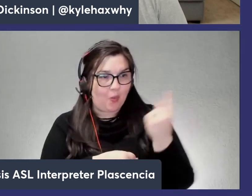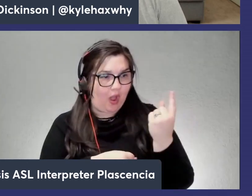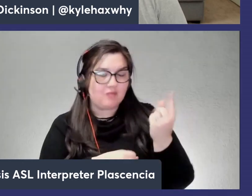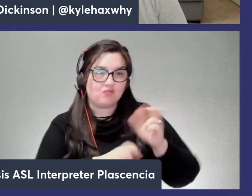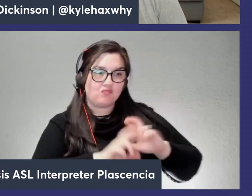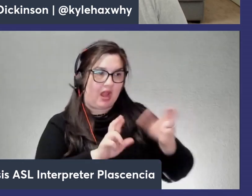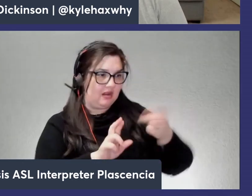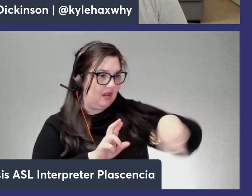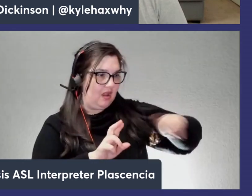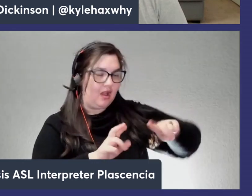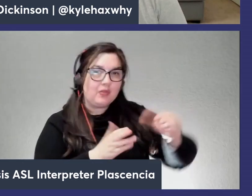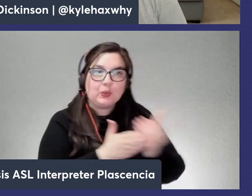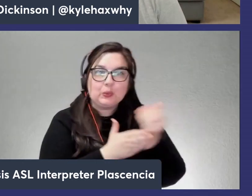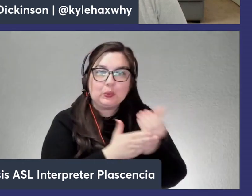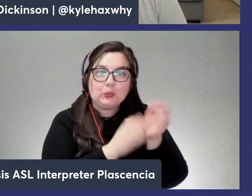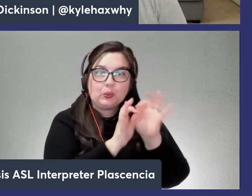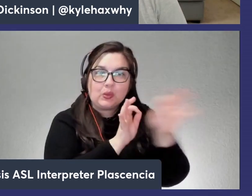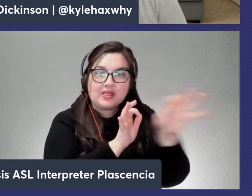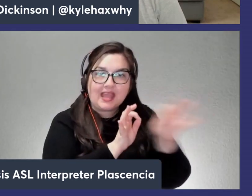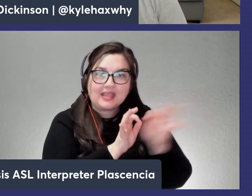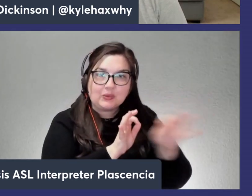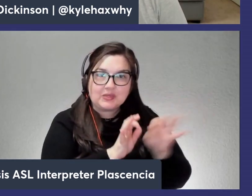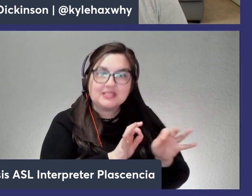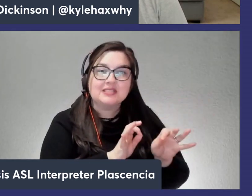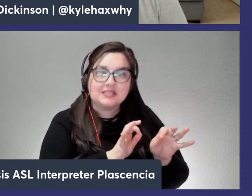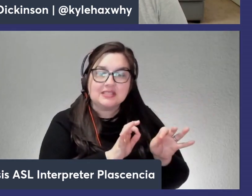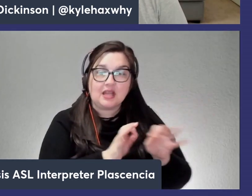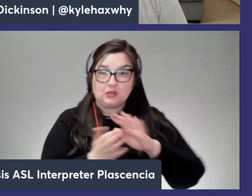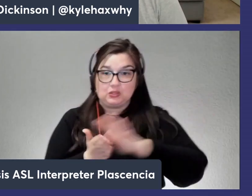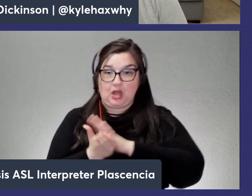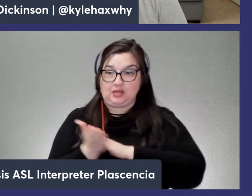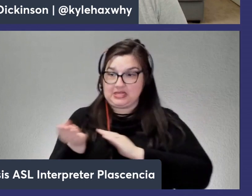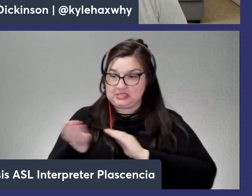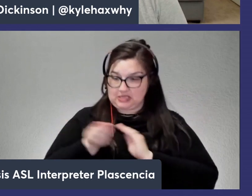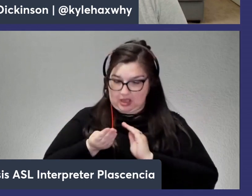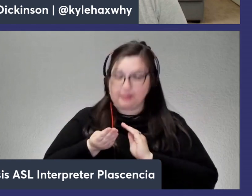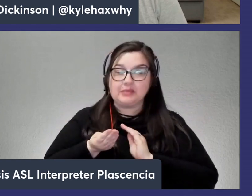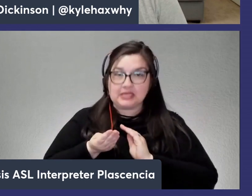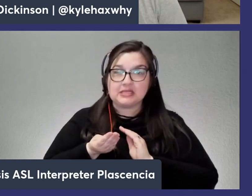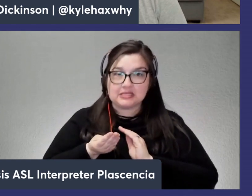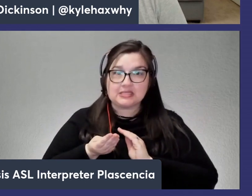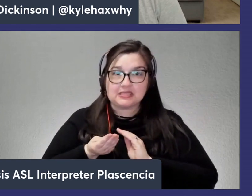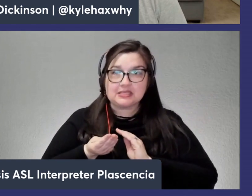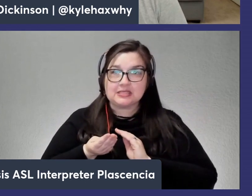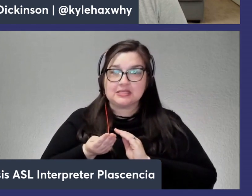and as new documents come in, you'd keep translating, but the transition or to onboard a new language